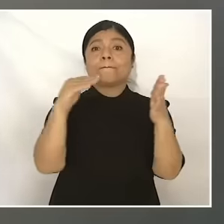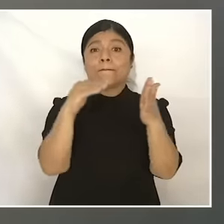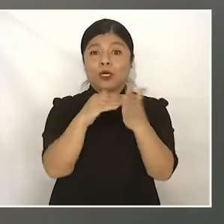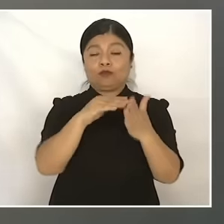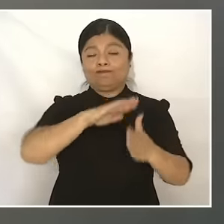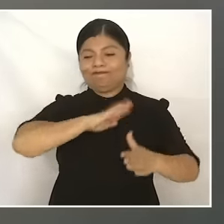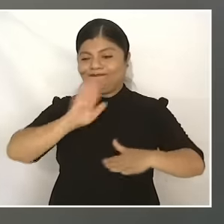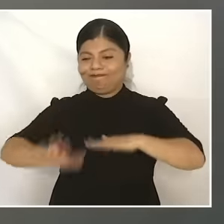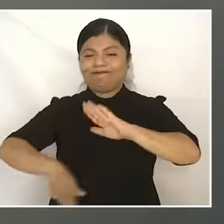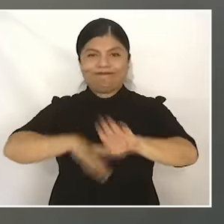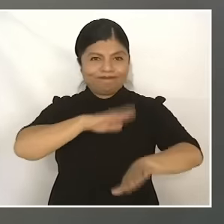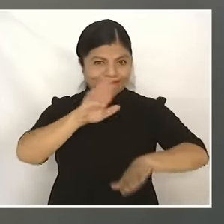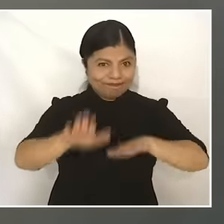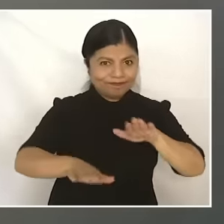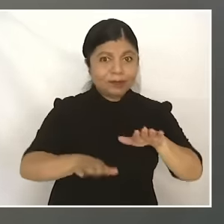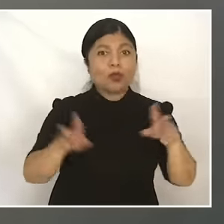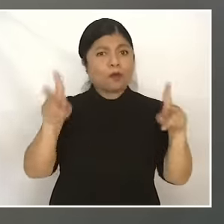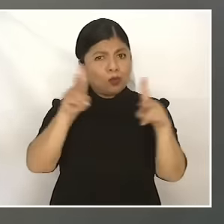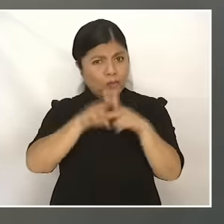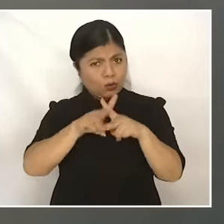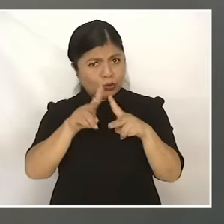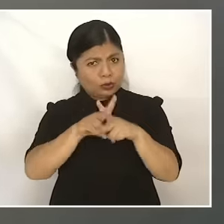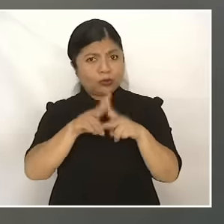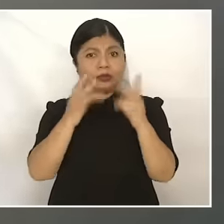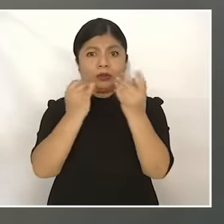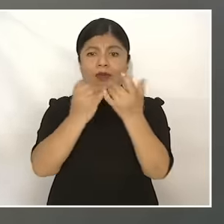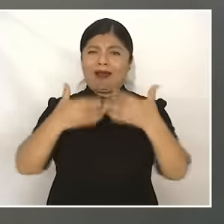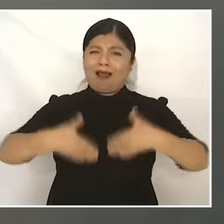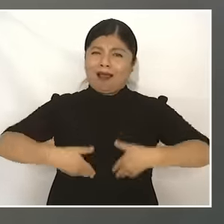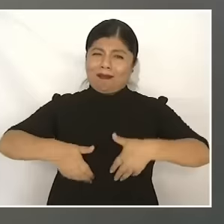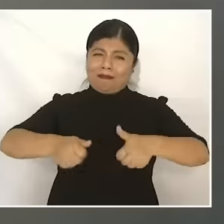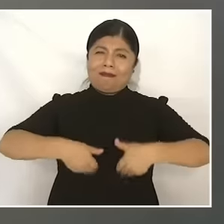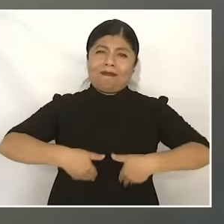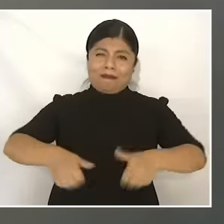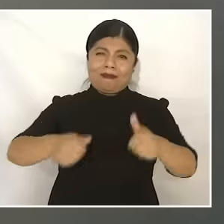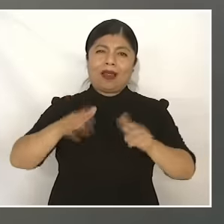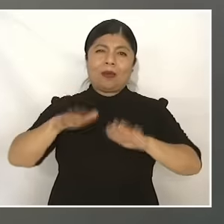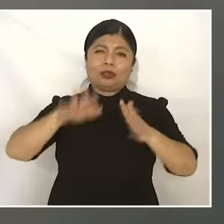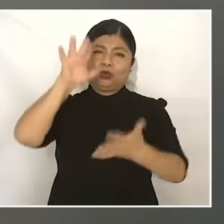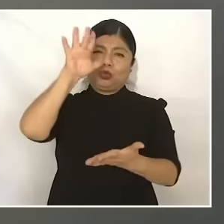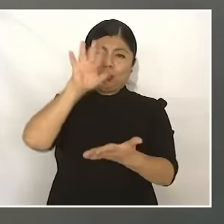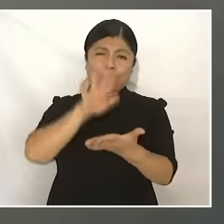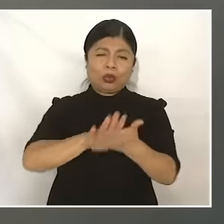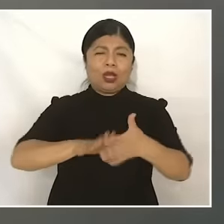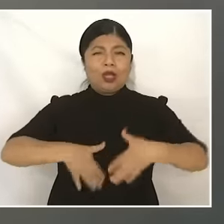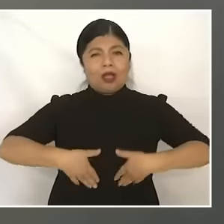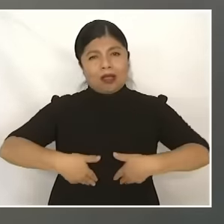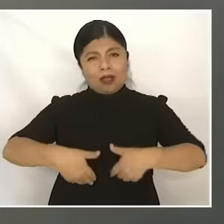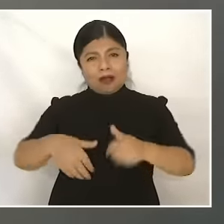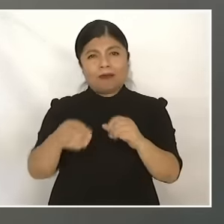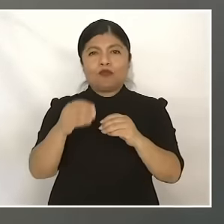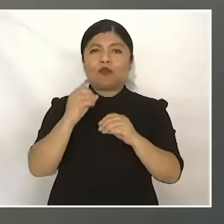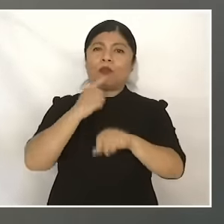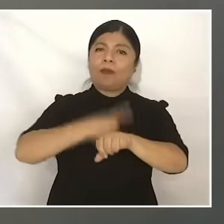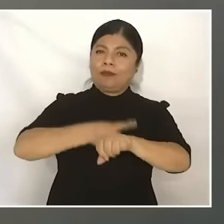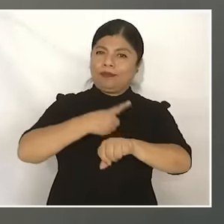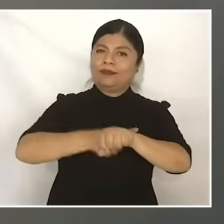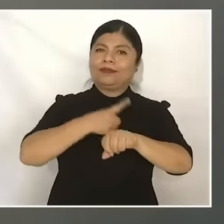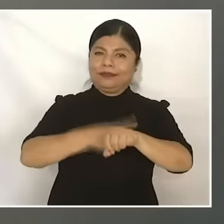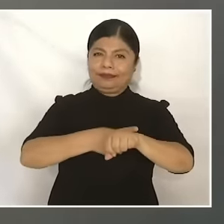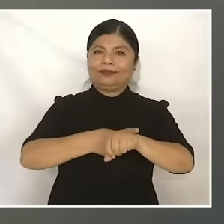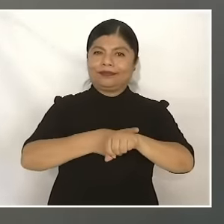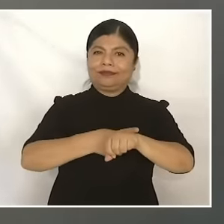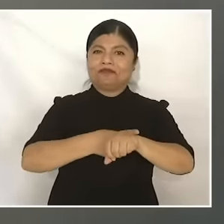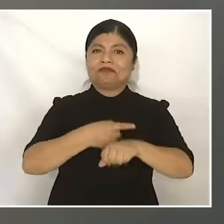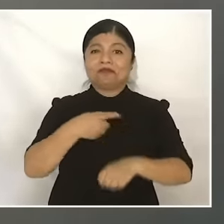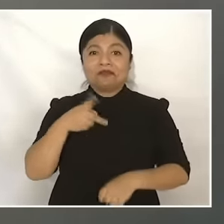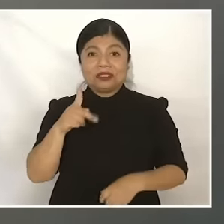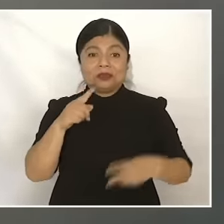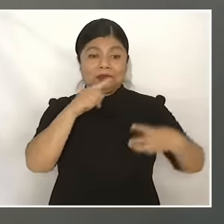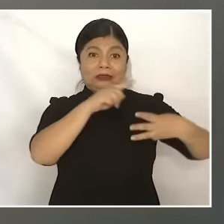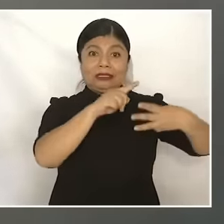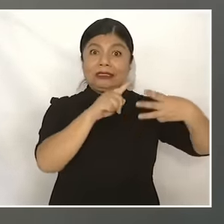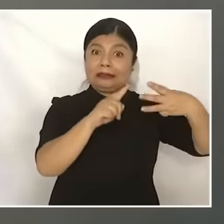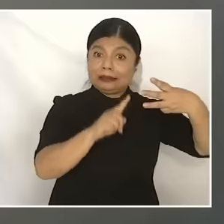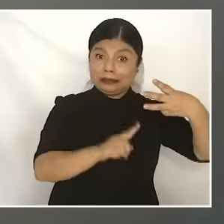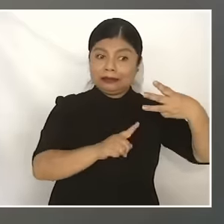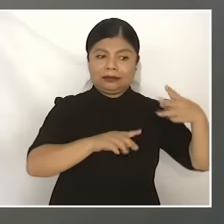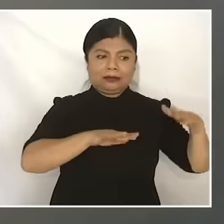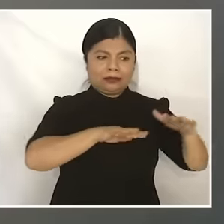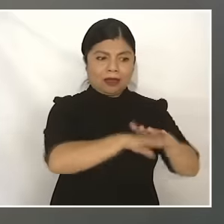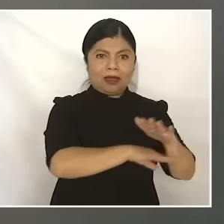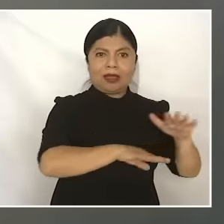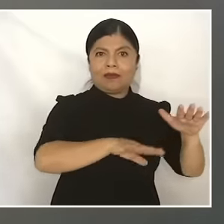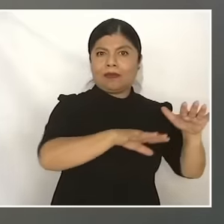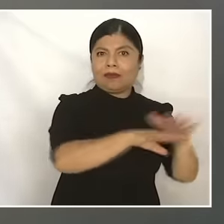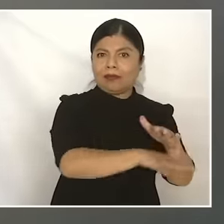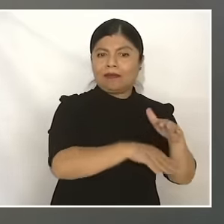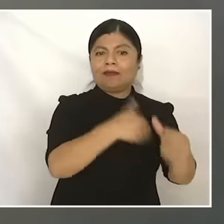and also due to hunger due to pandemics, but labor rights were also achieved,